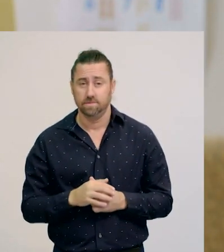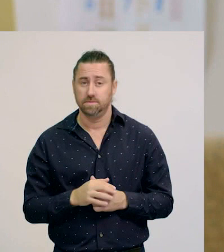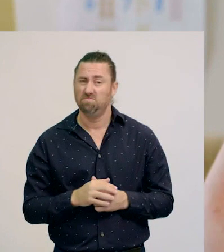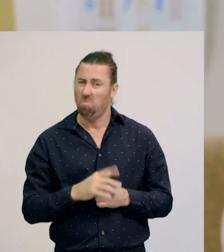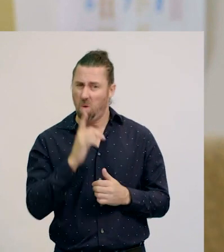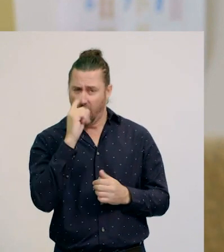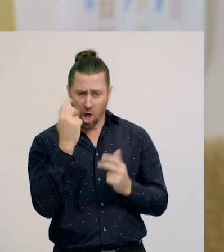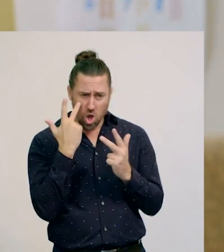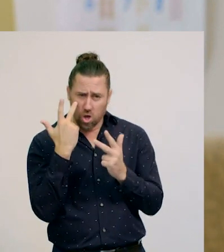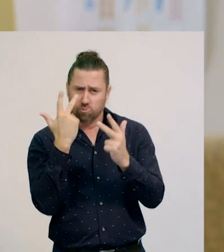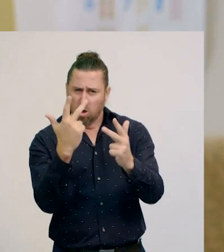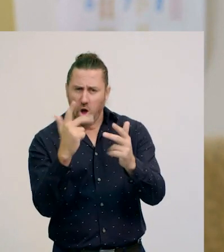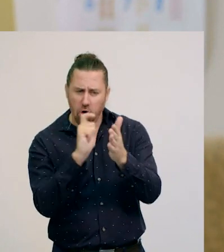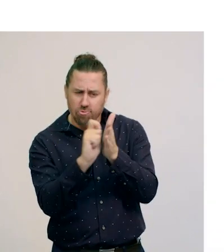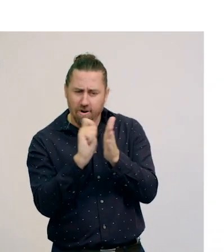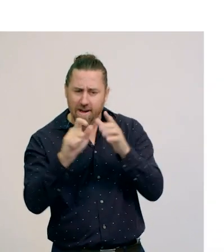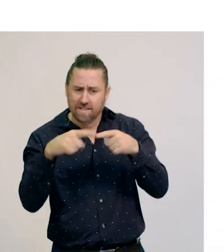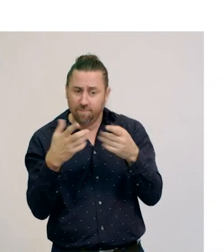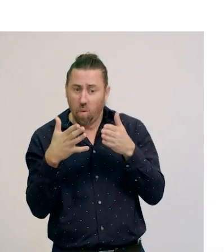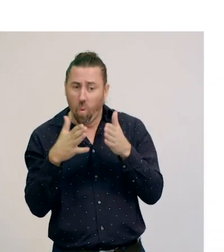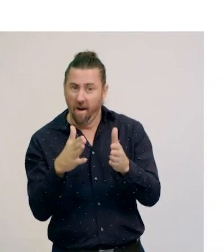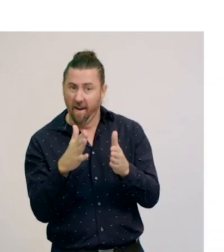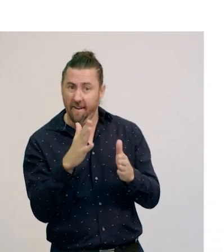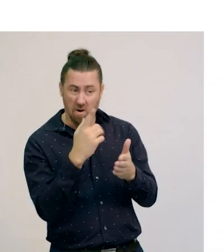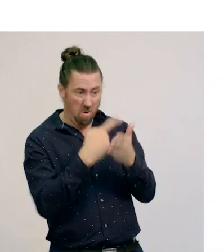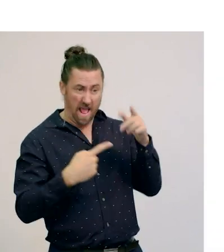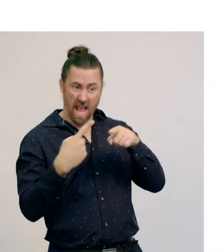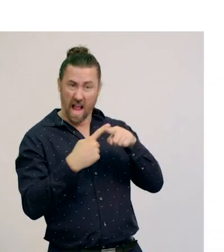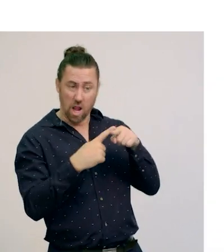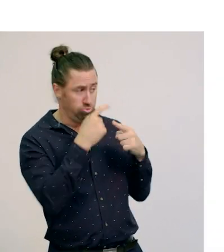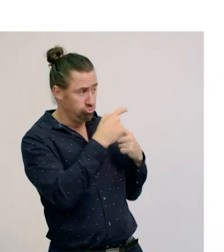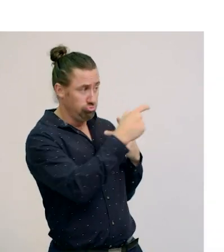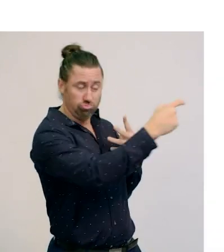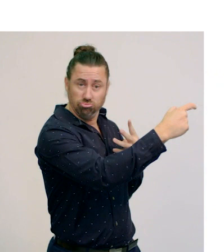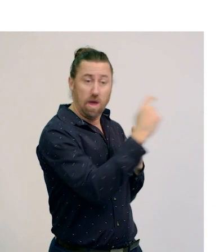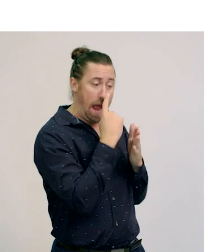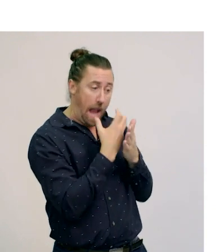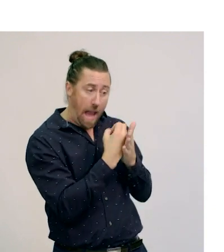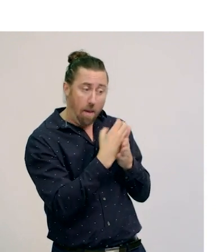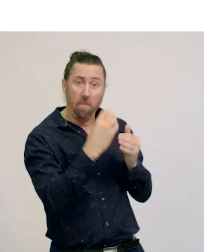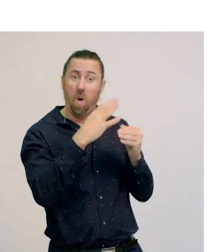I can write this amount using all words, using numbers and words,